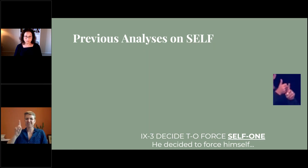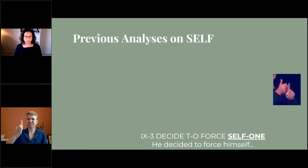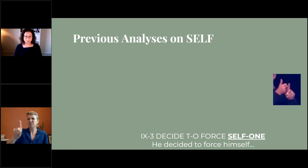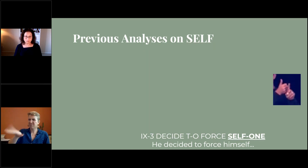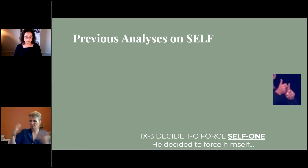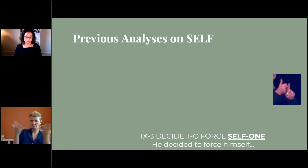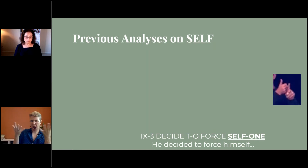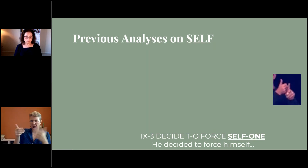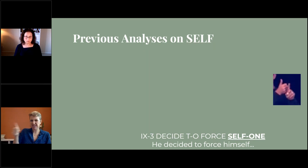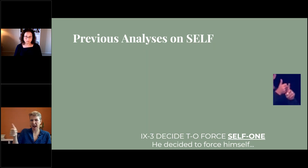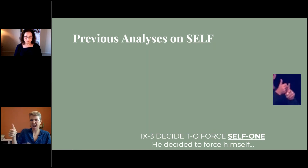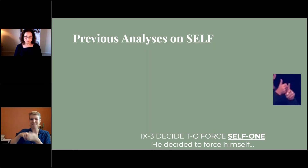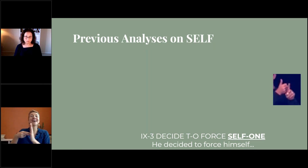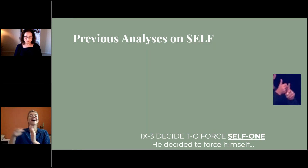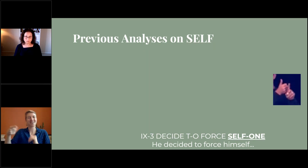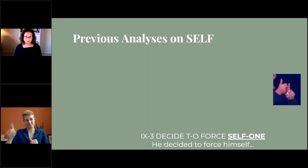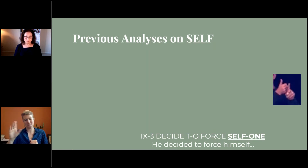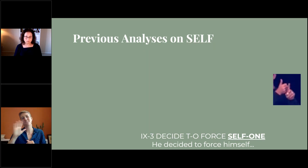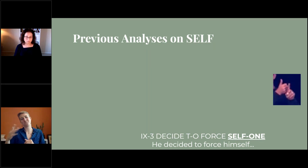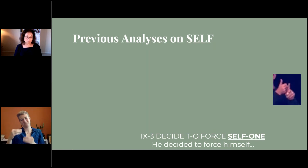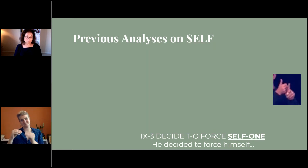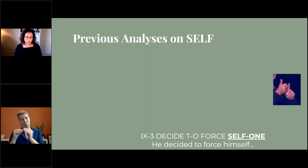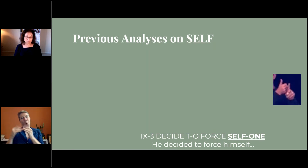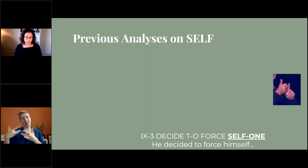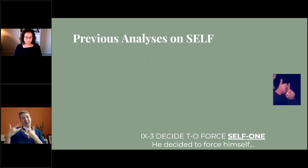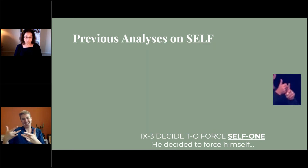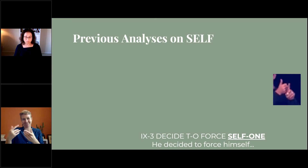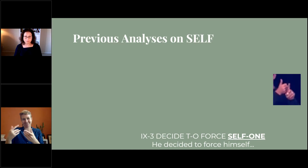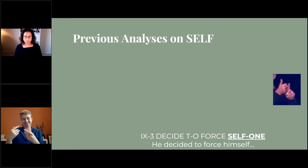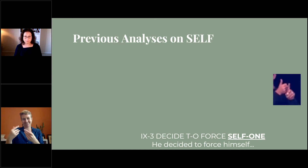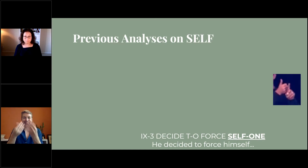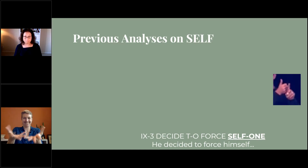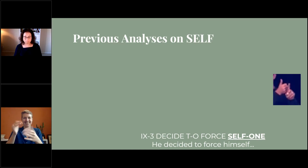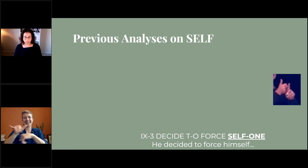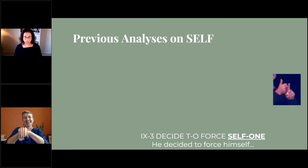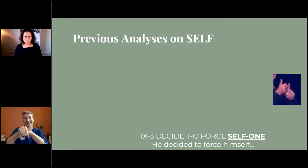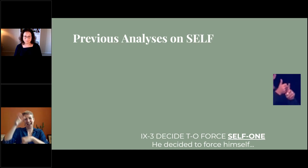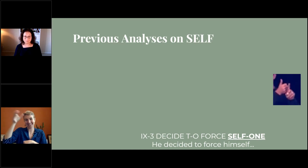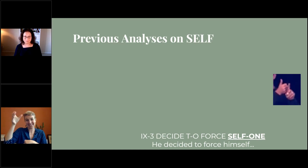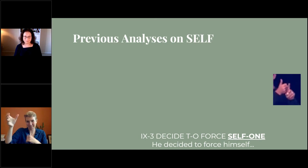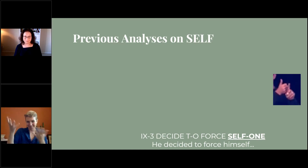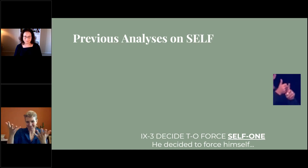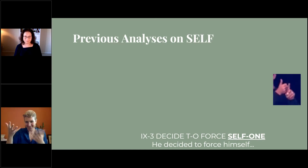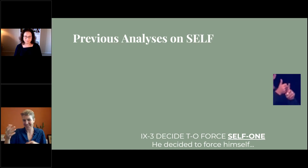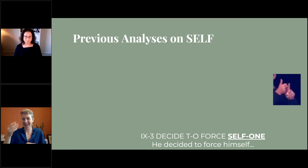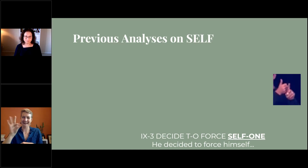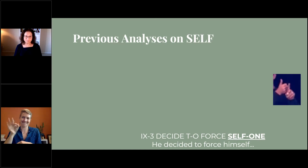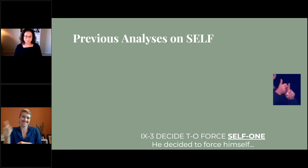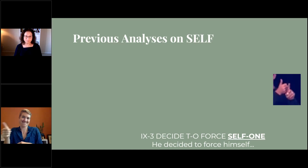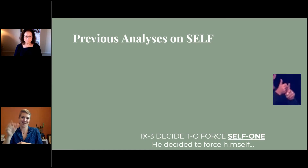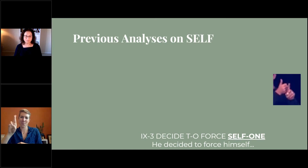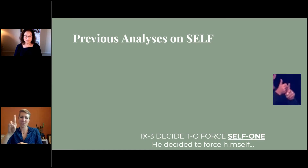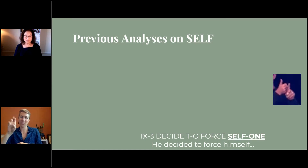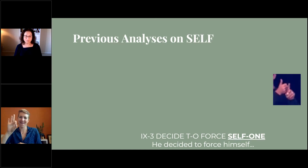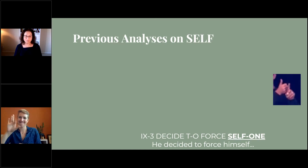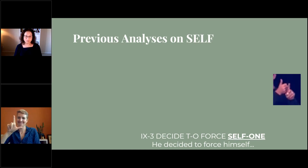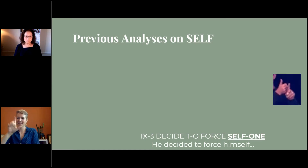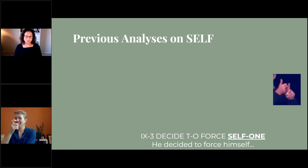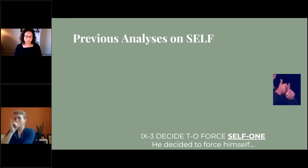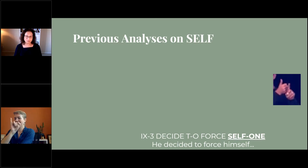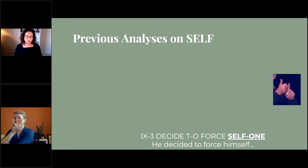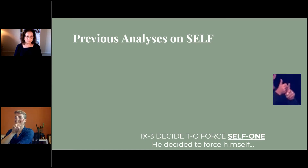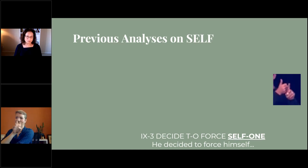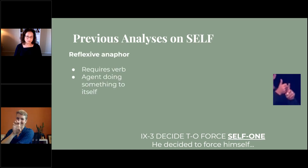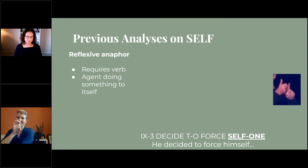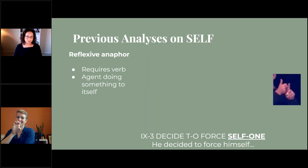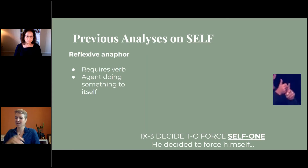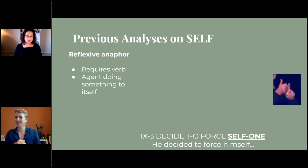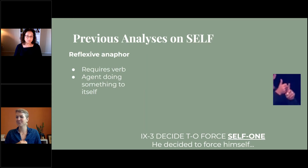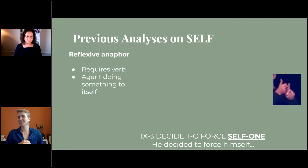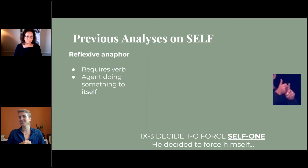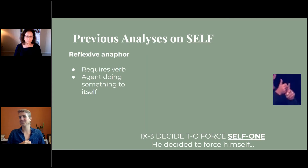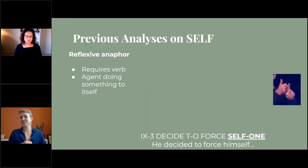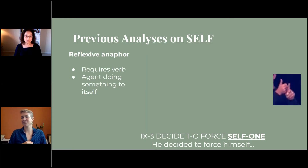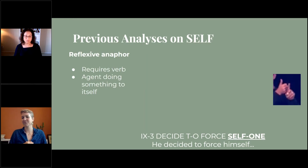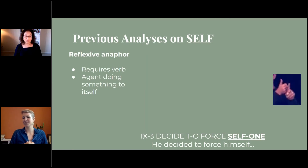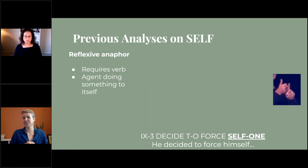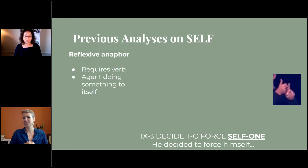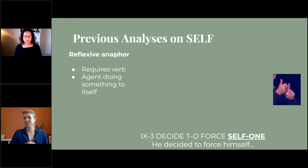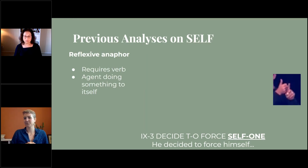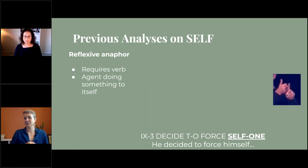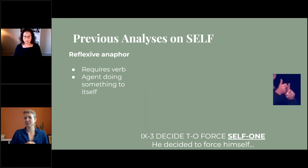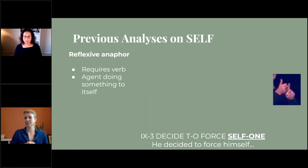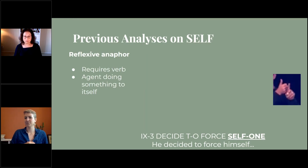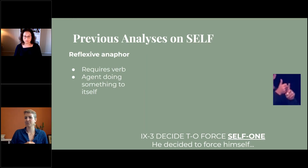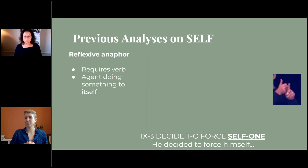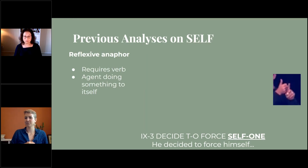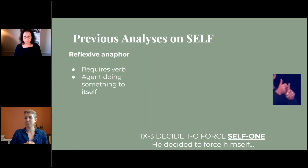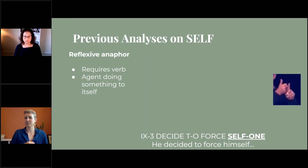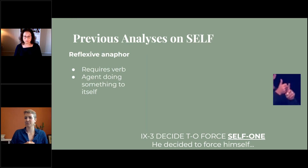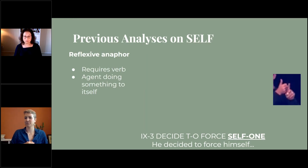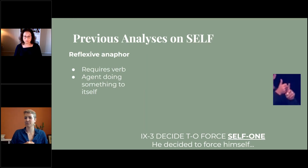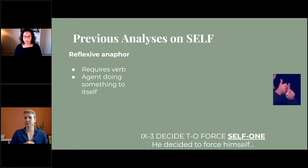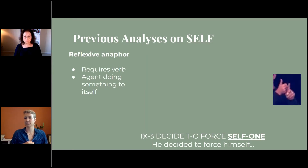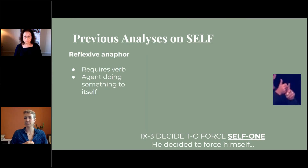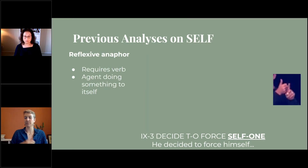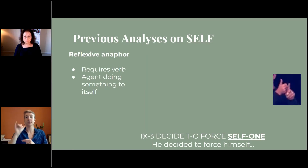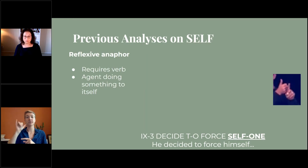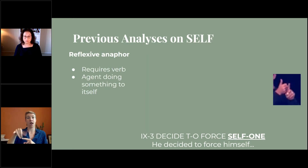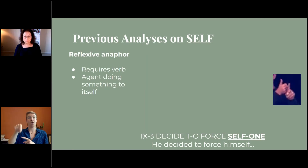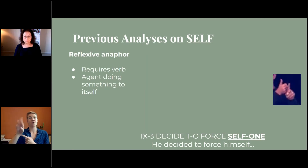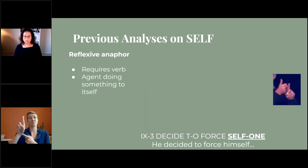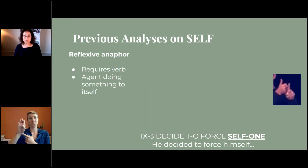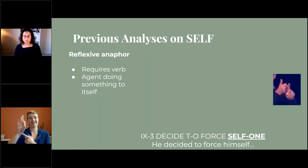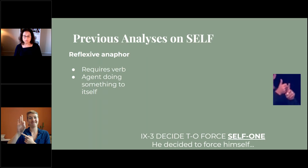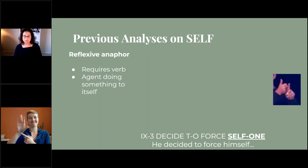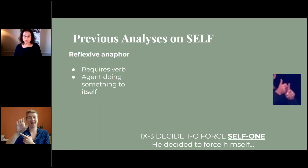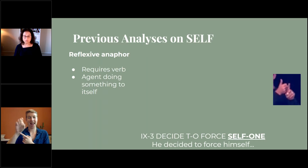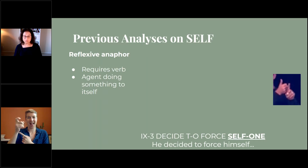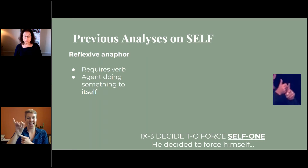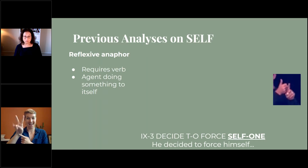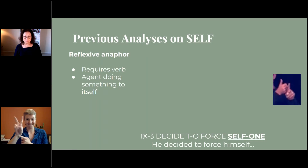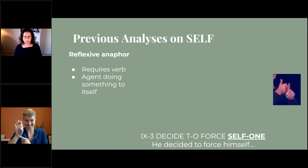First, let’s start with what I think if you asked a signer what the sign SELF meant--they’re more likely to give you the English concept of the reflexive.